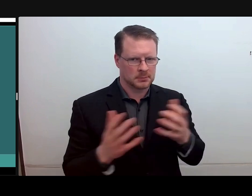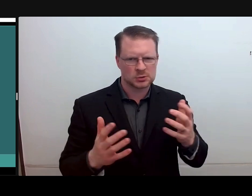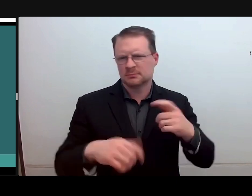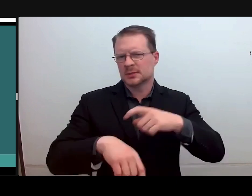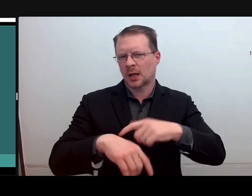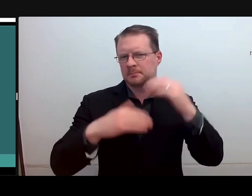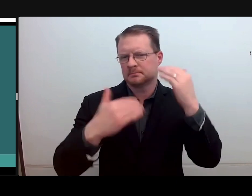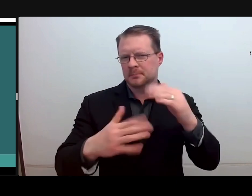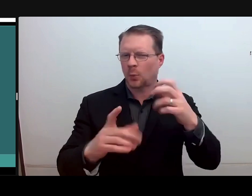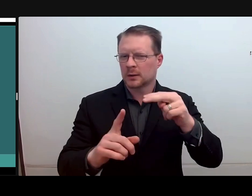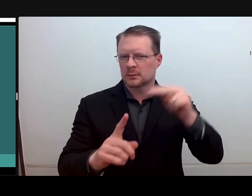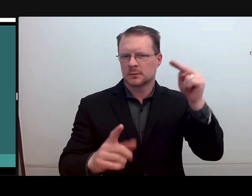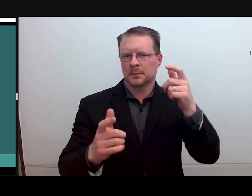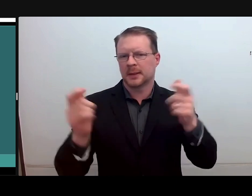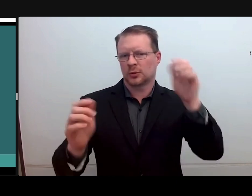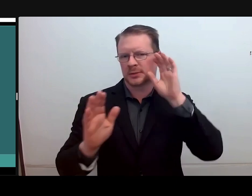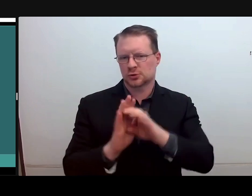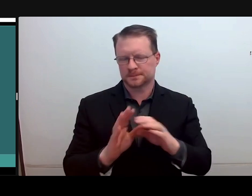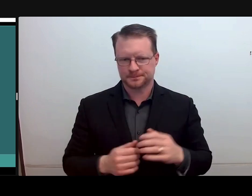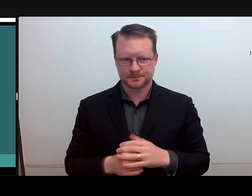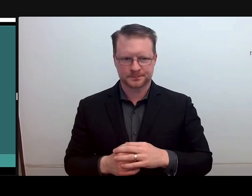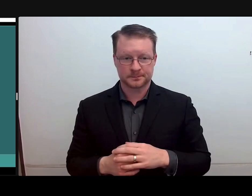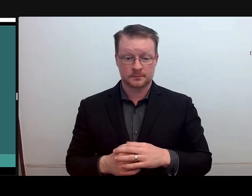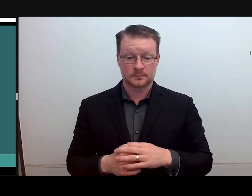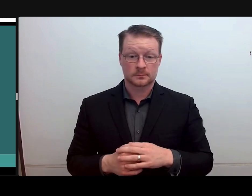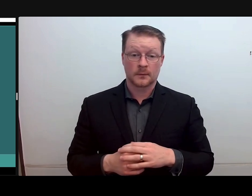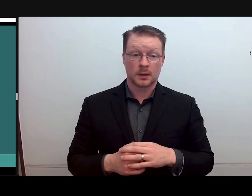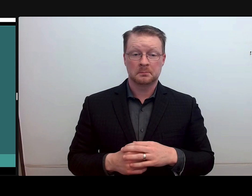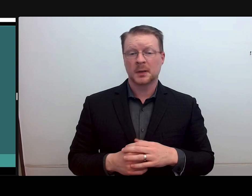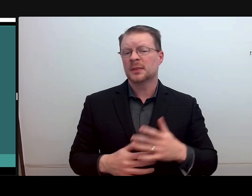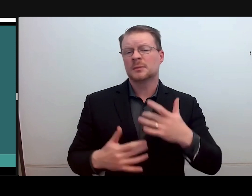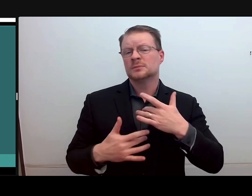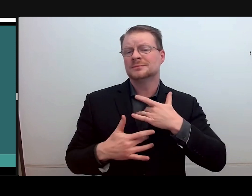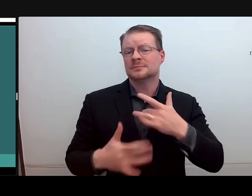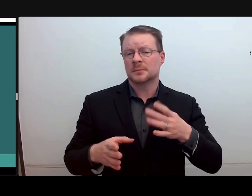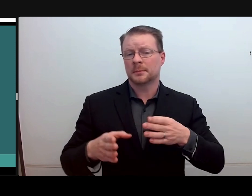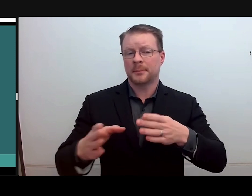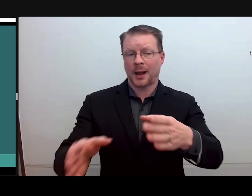not fully go into them in any depth. We're just looking at the bigger picture here.